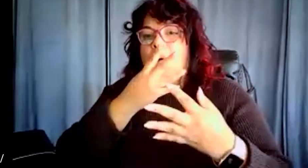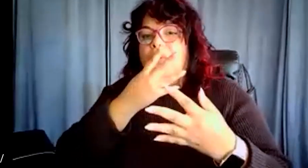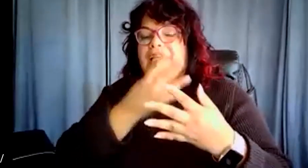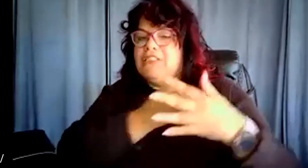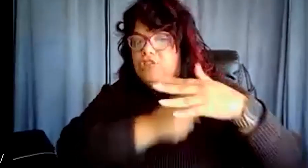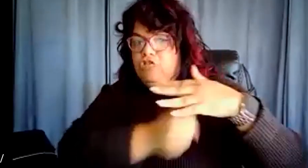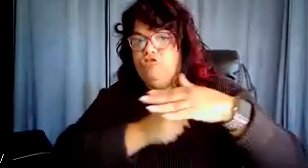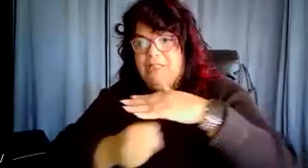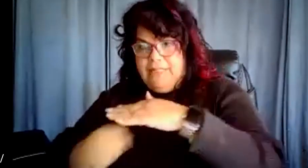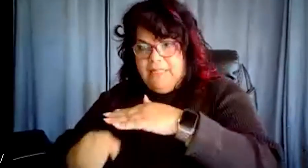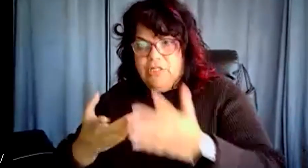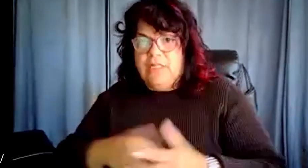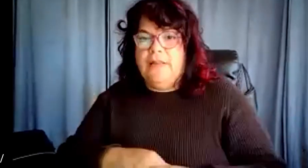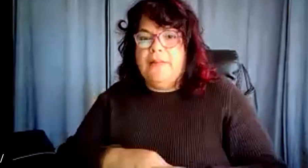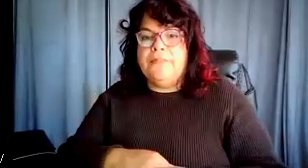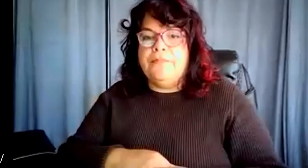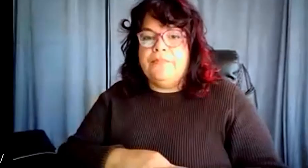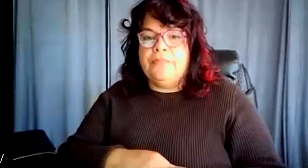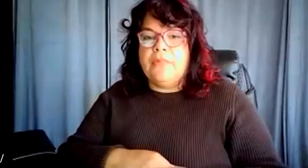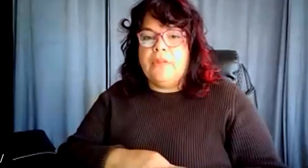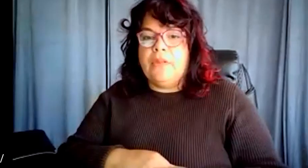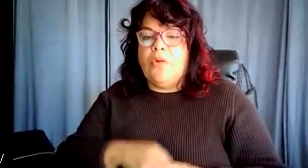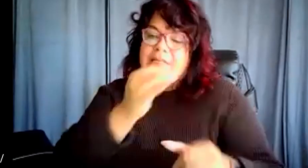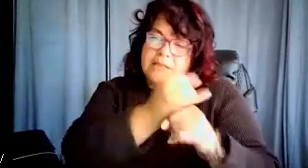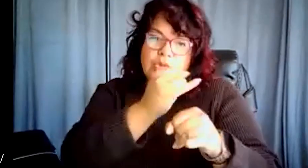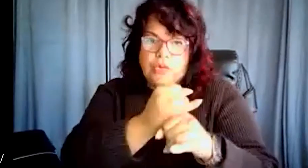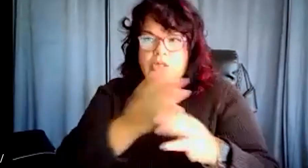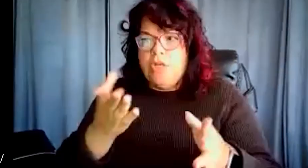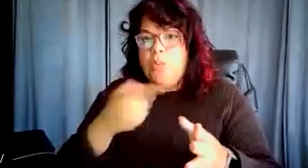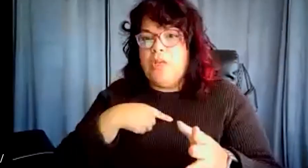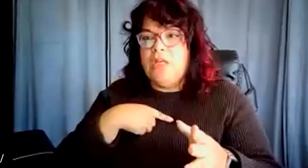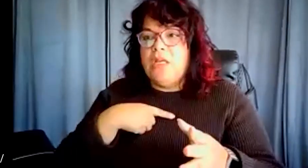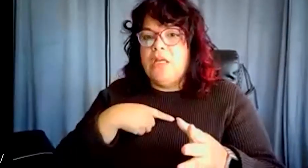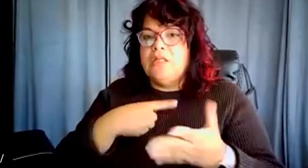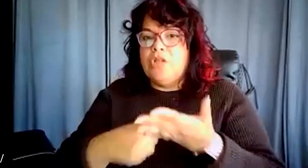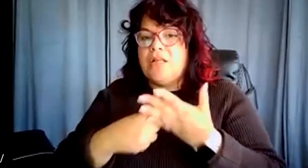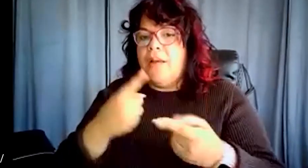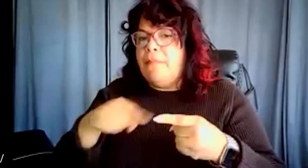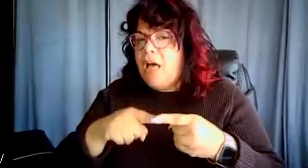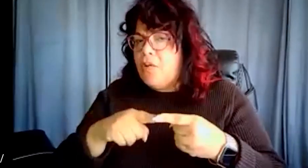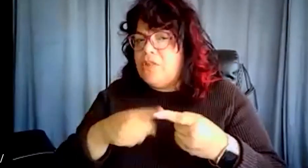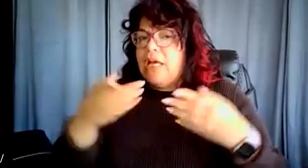I did talk about the closing of the institution Willowbrook in New York State and Staten Island.